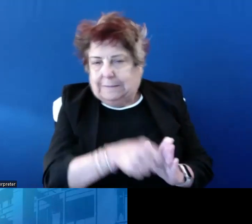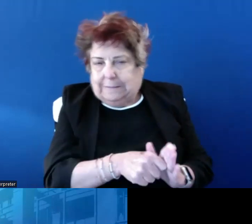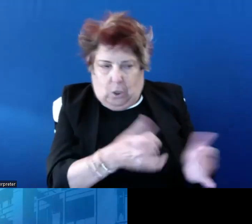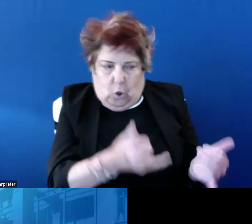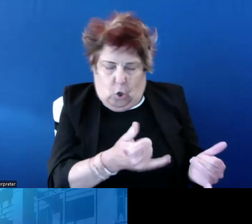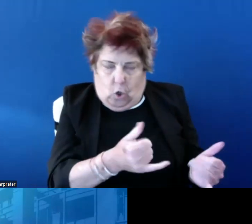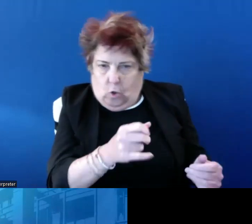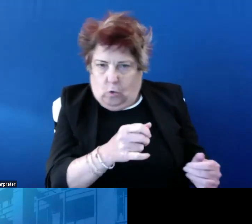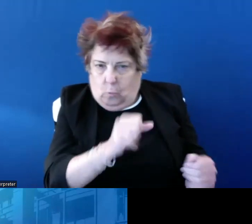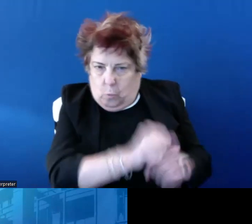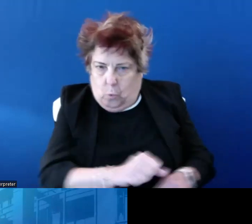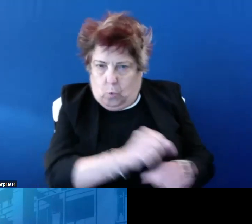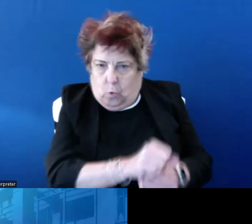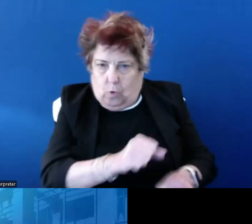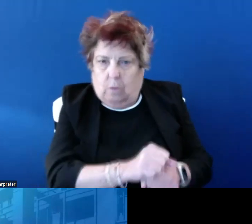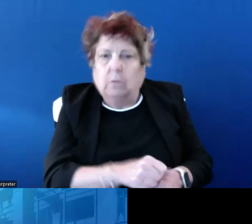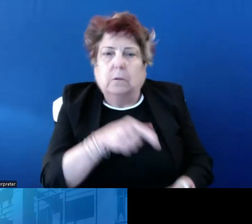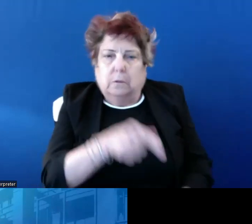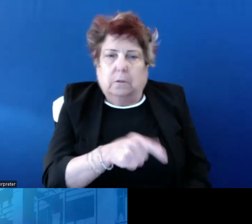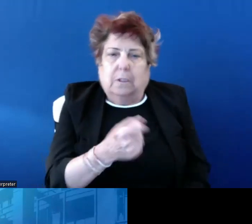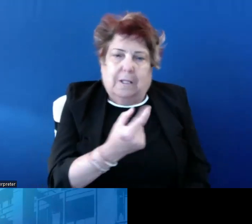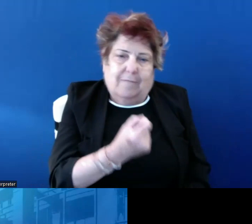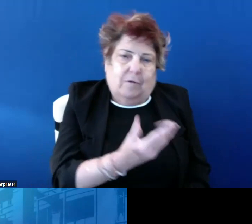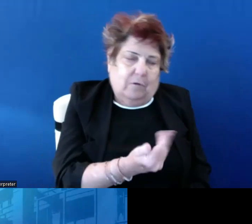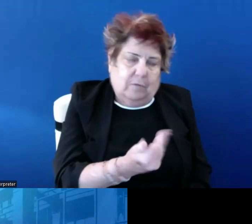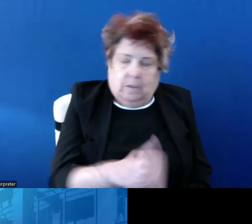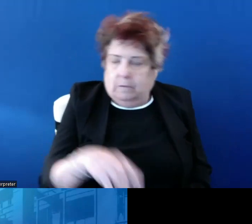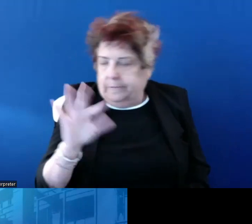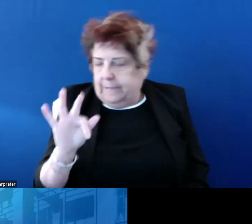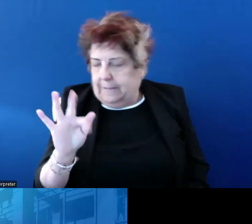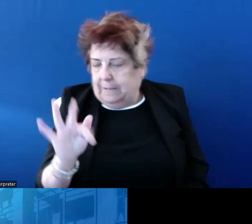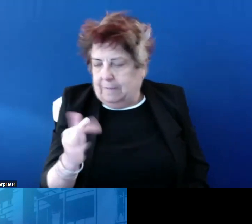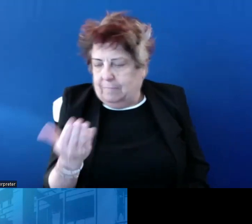section 1115 demonstration or their 1915(i) state plan amendment